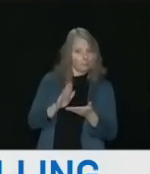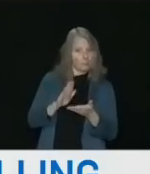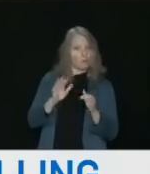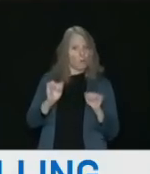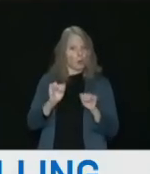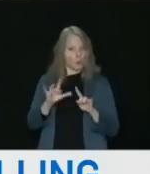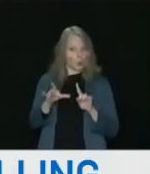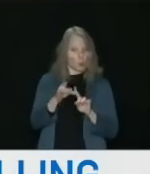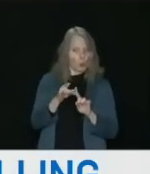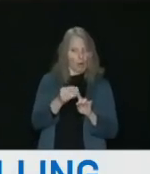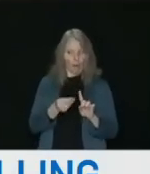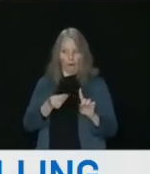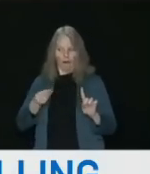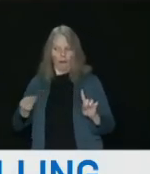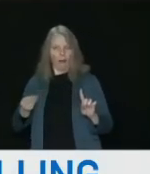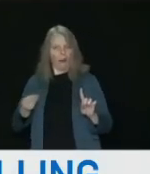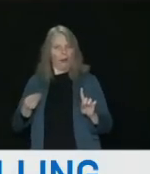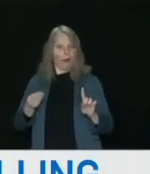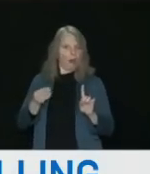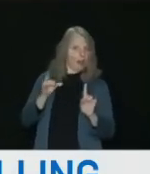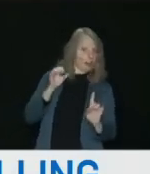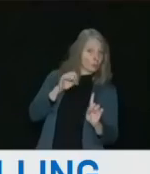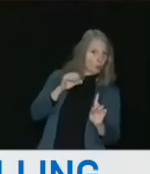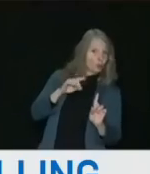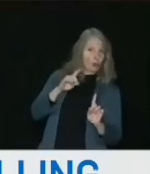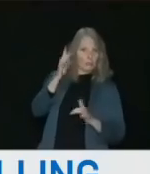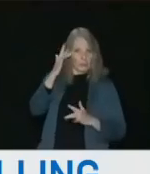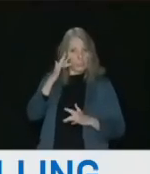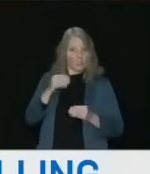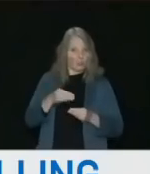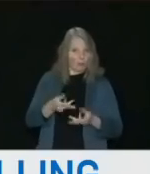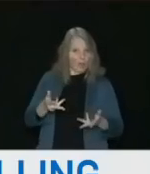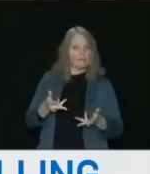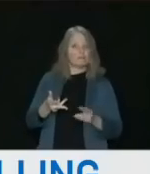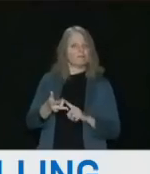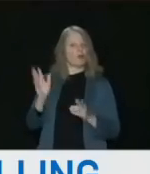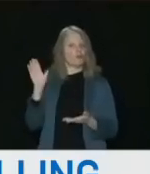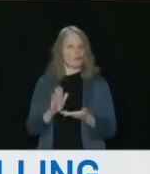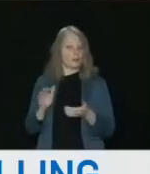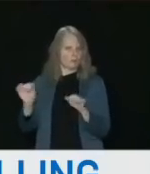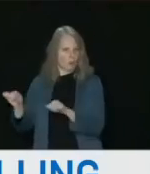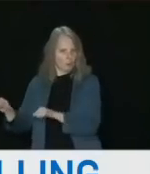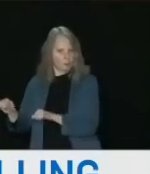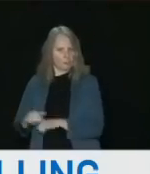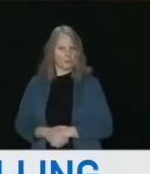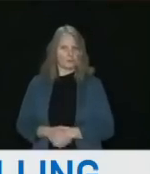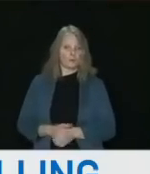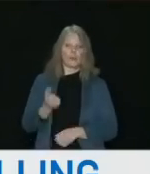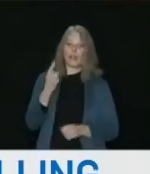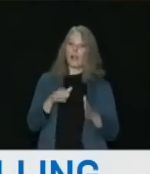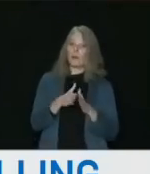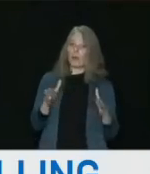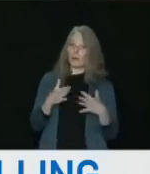THEIR VACCINATIONS AND UPDATING